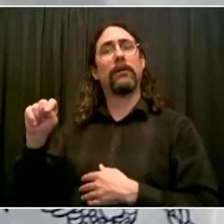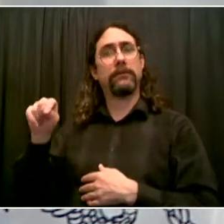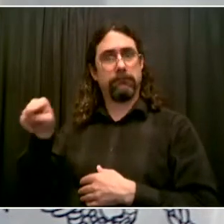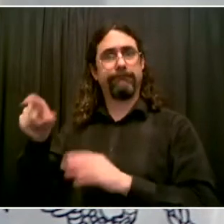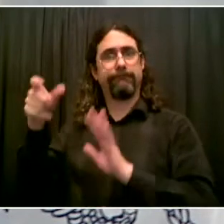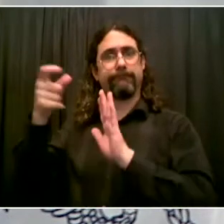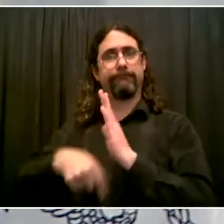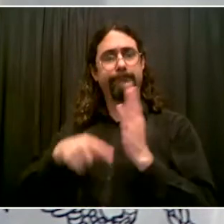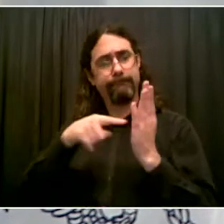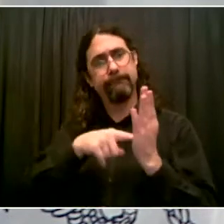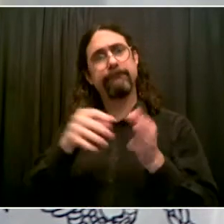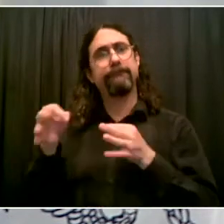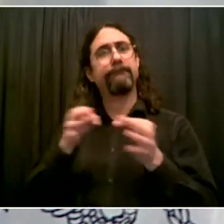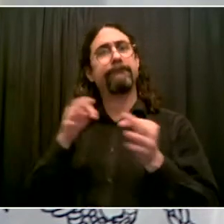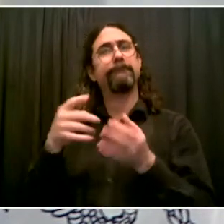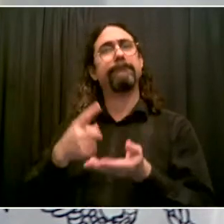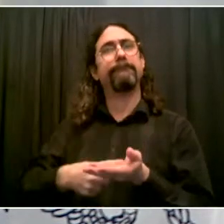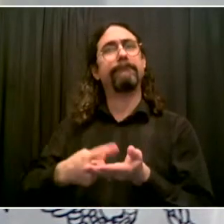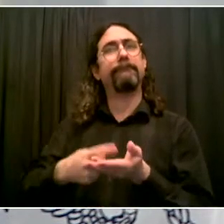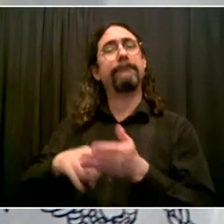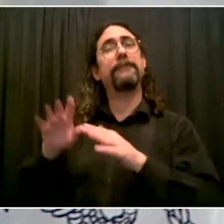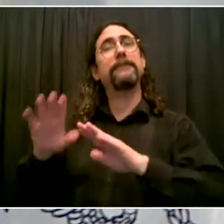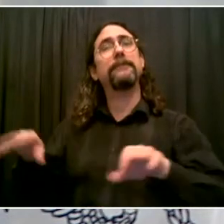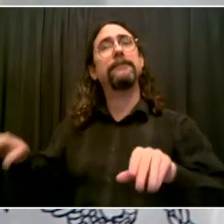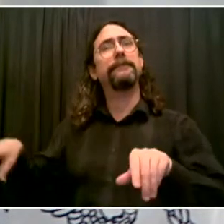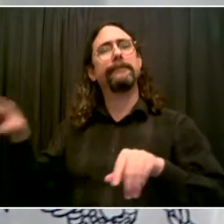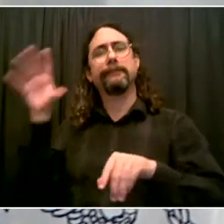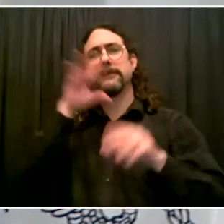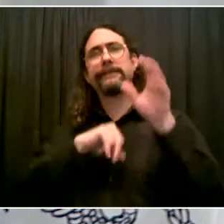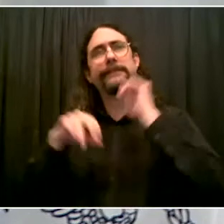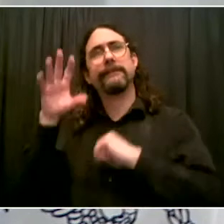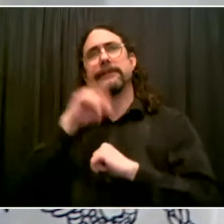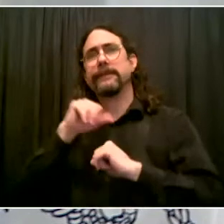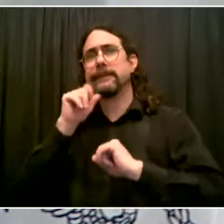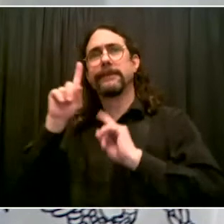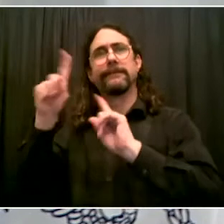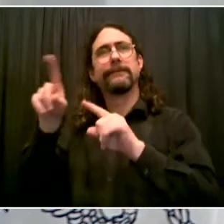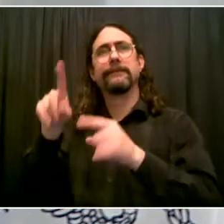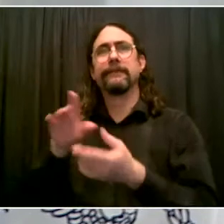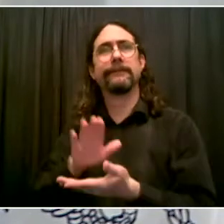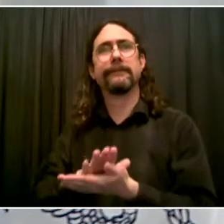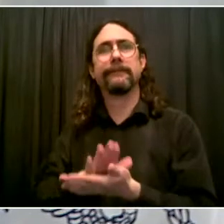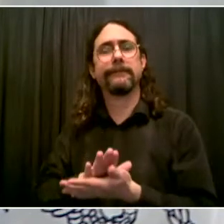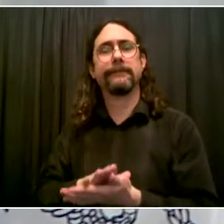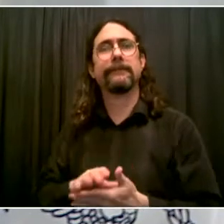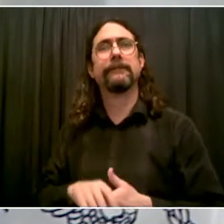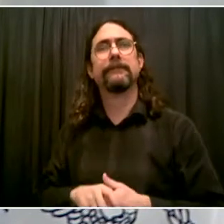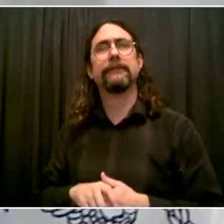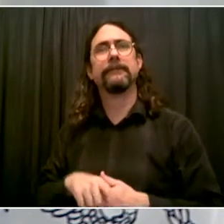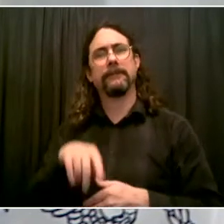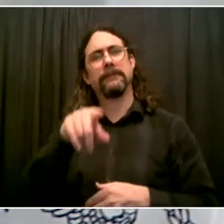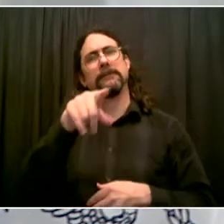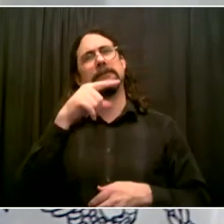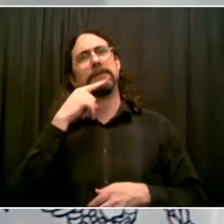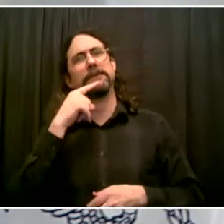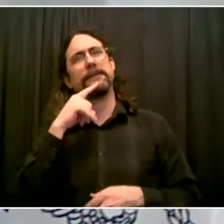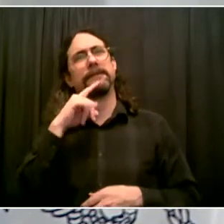SYSTEM.